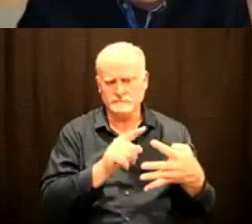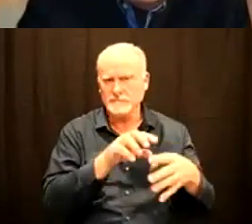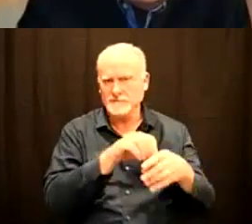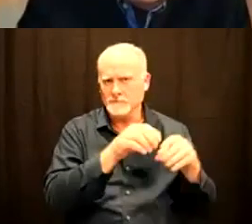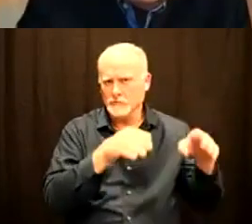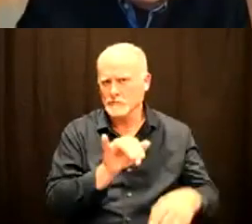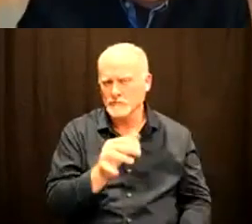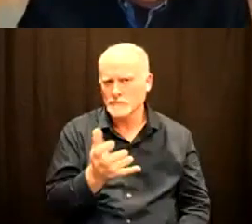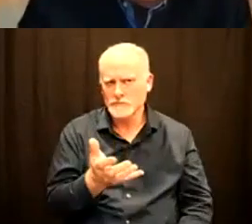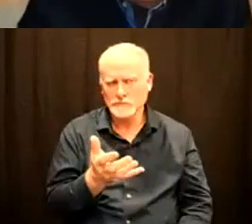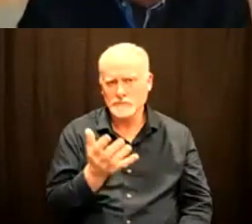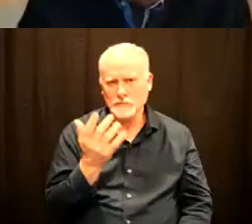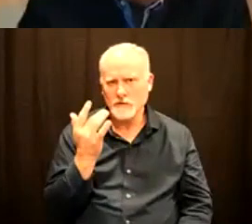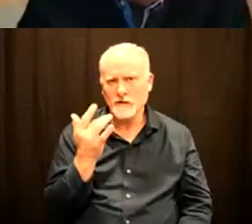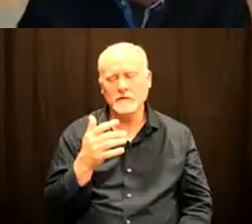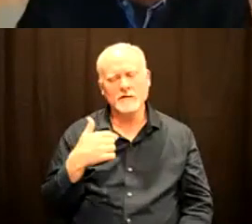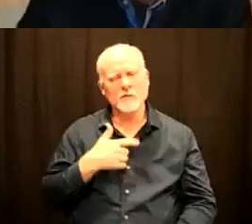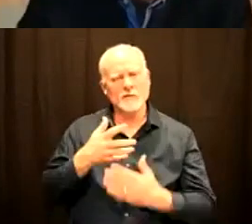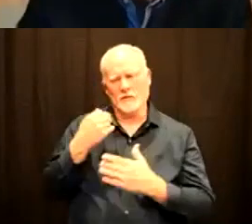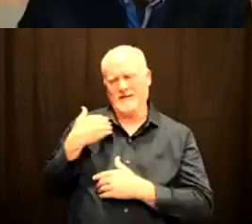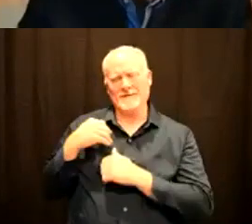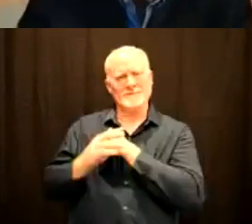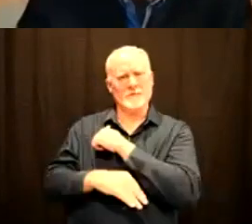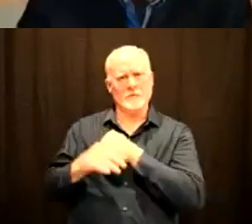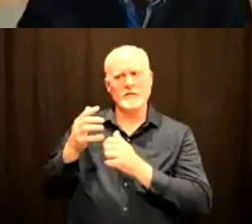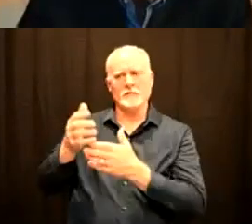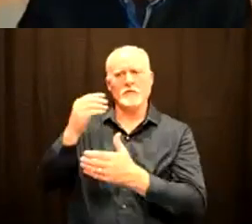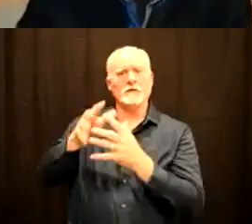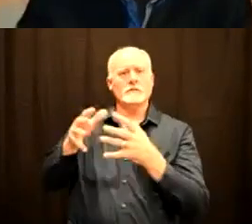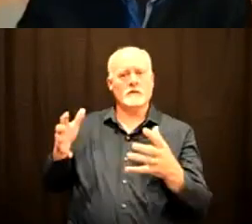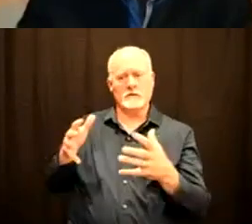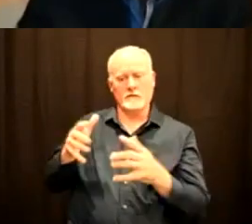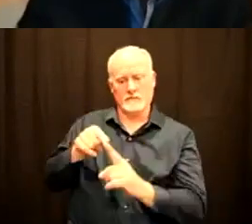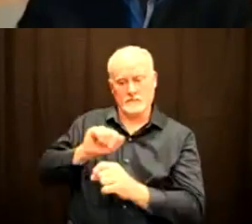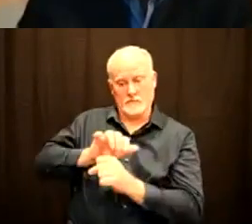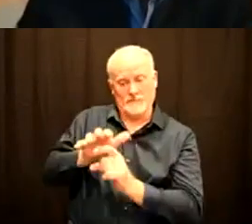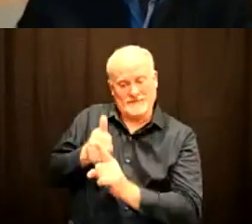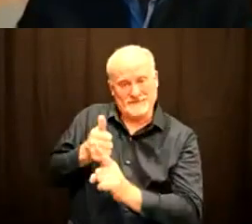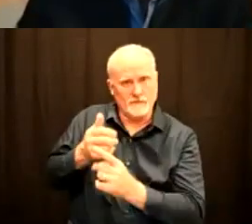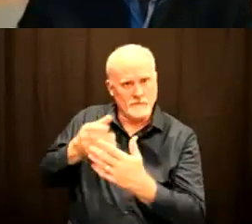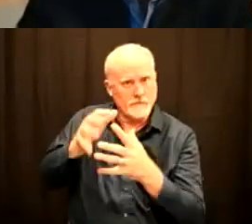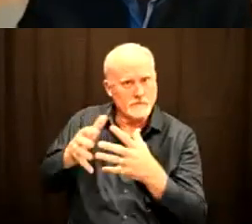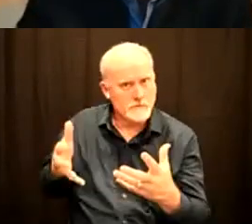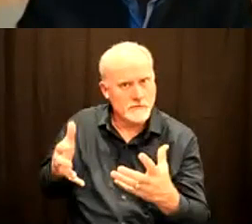we've really learned from the fall we learned a lot about the virus in 2020 and considering the